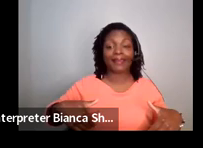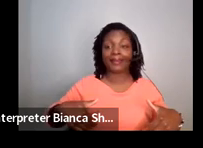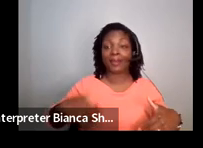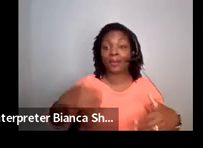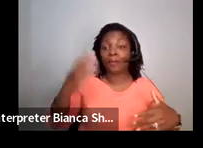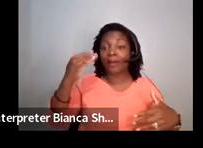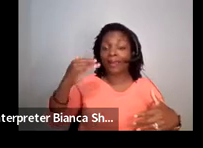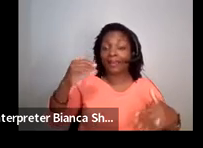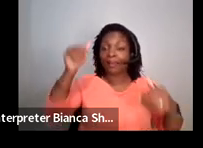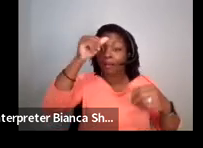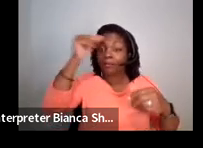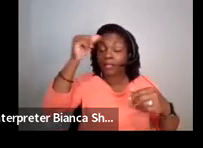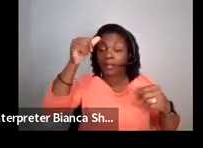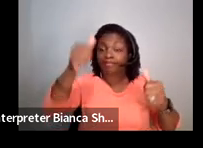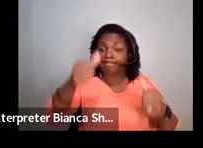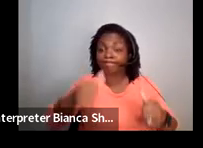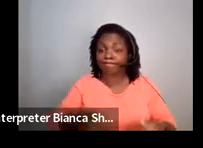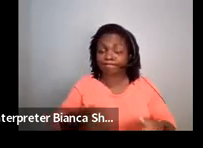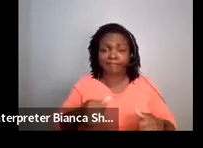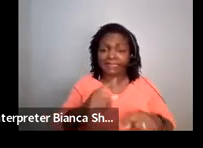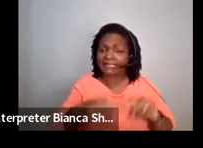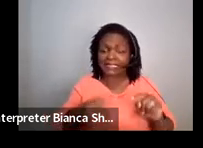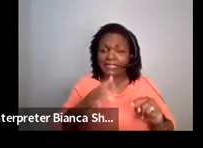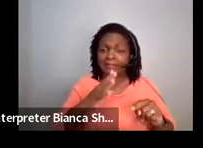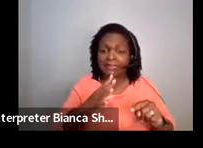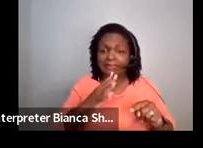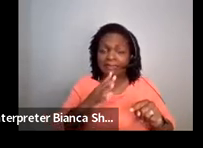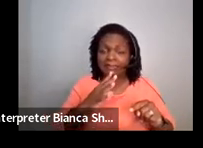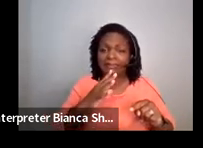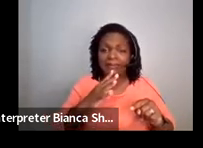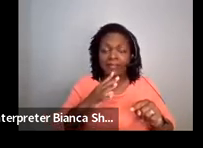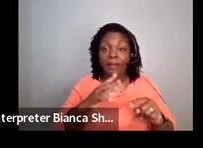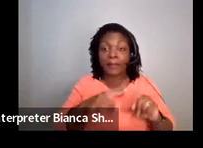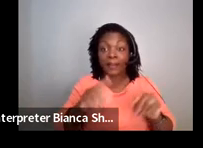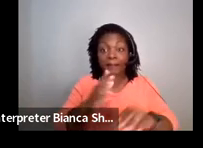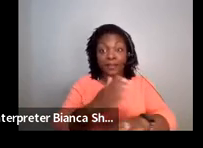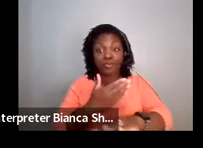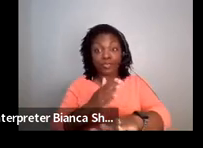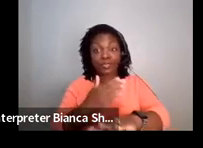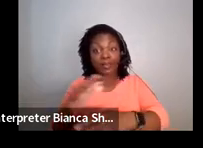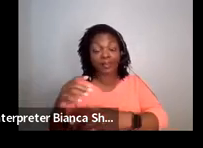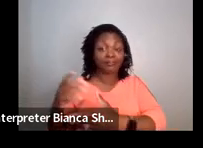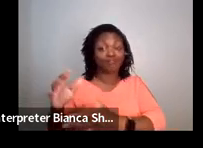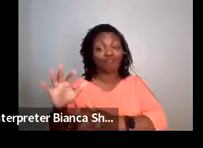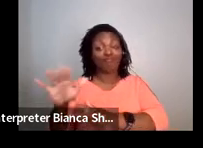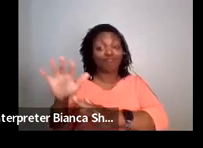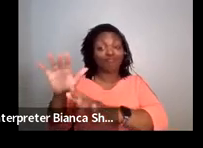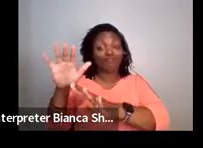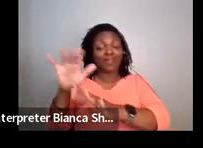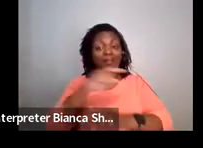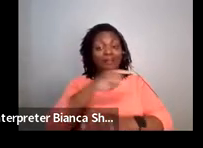It is a magnificent thing to see, but music is key to our mental activity throughout our lives.